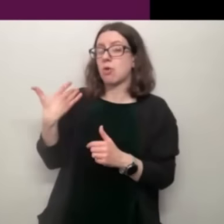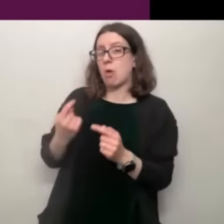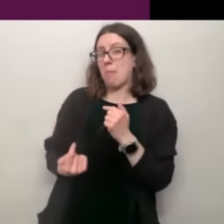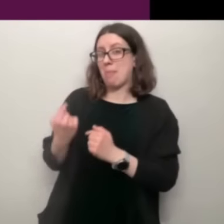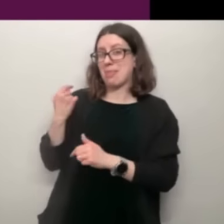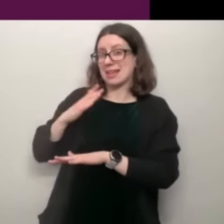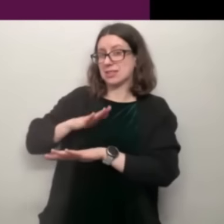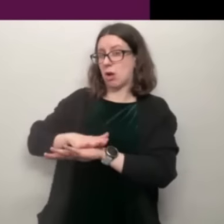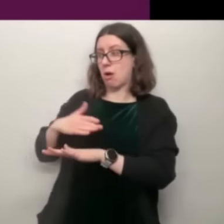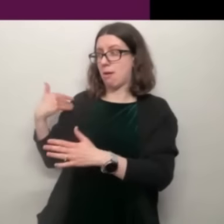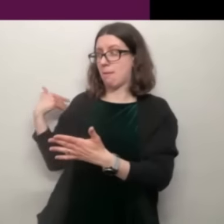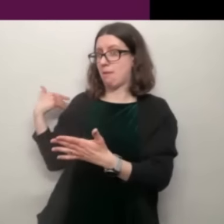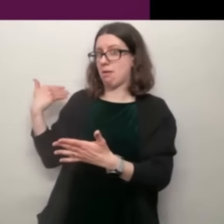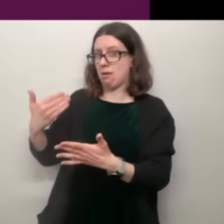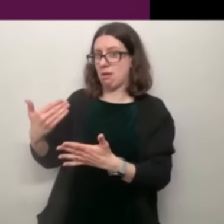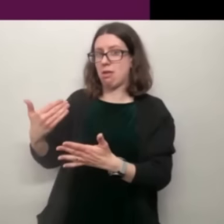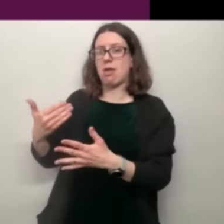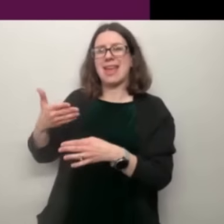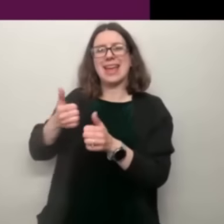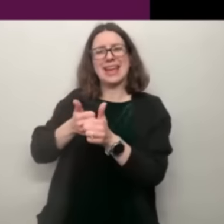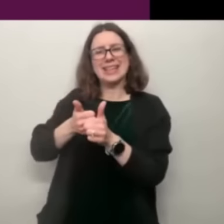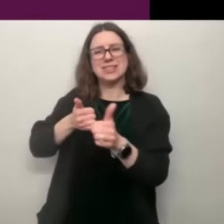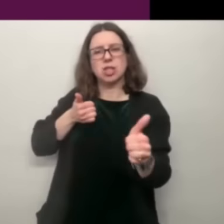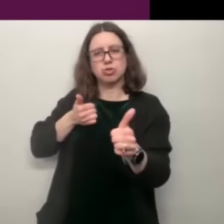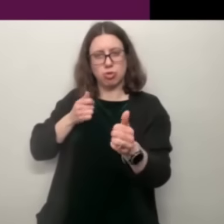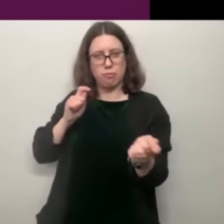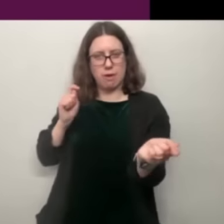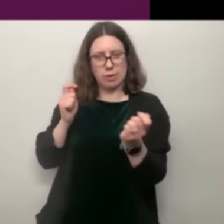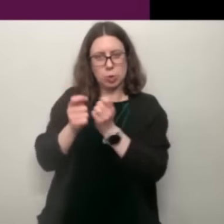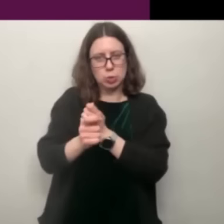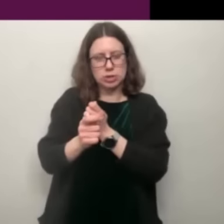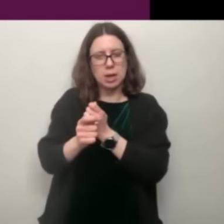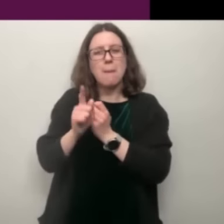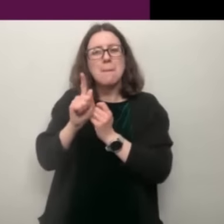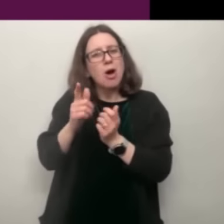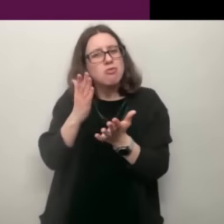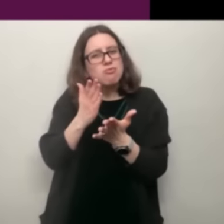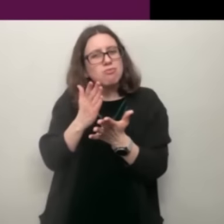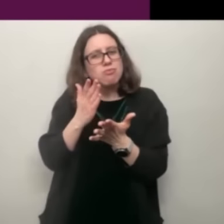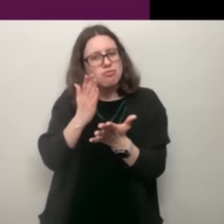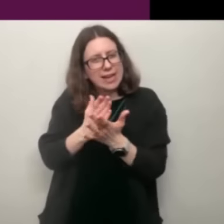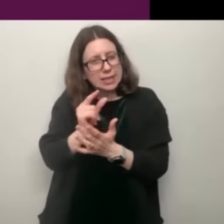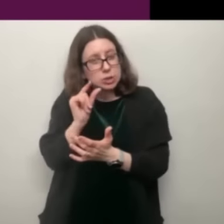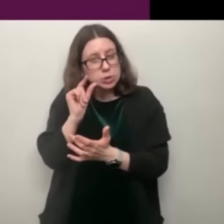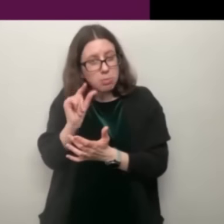the industrial revolution. Now this began in a small way in areas with the appropriate landscape